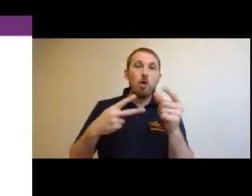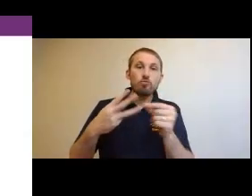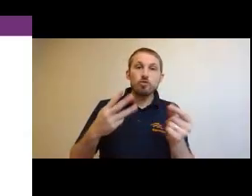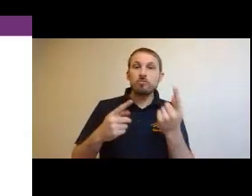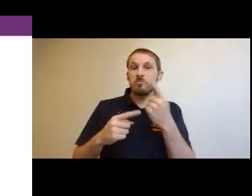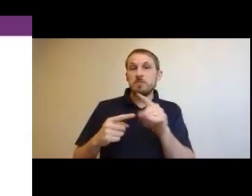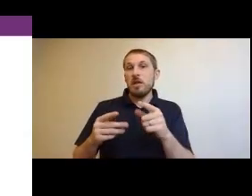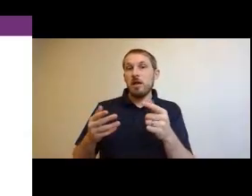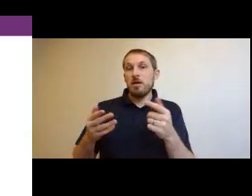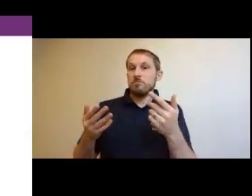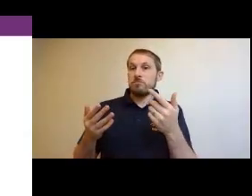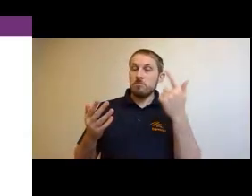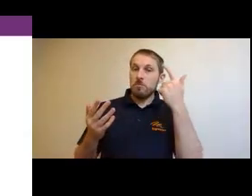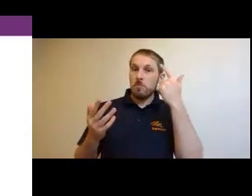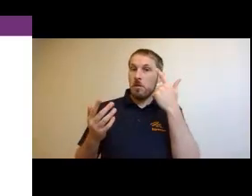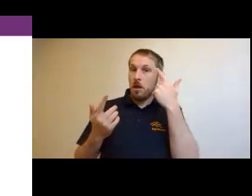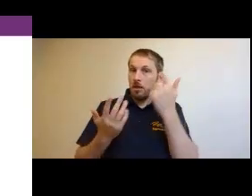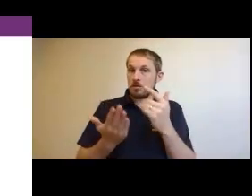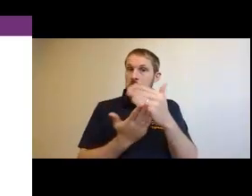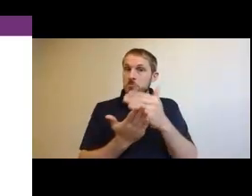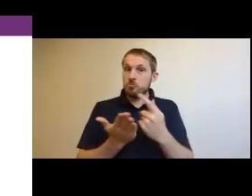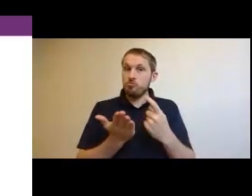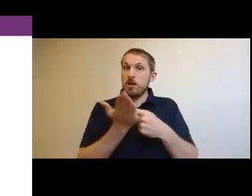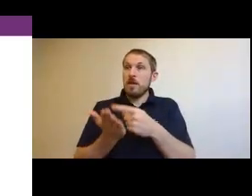support that might be helpful and that they want to follow up.